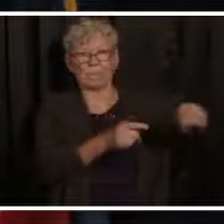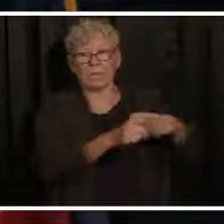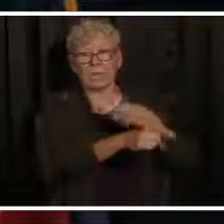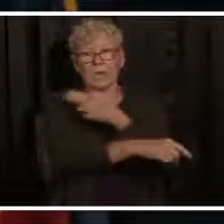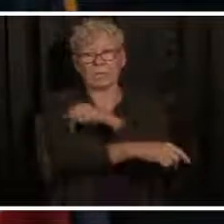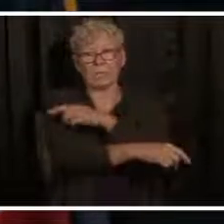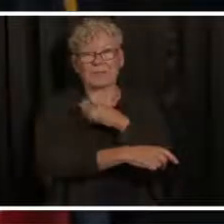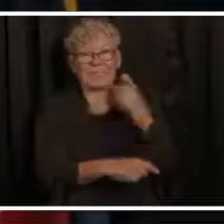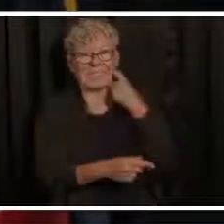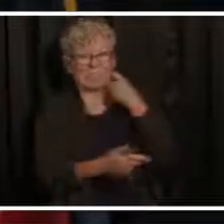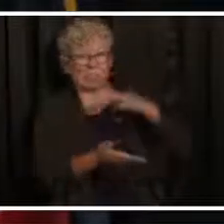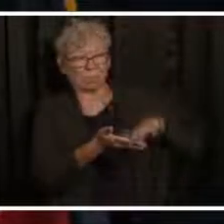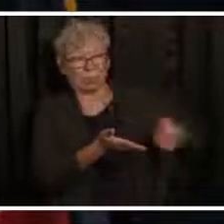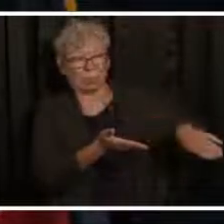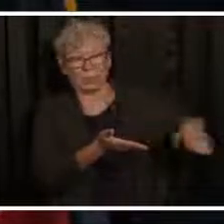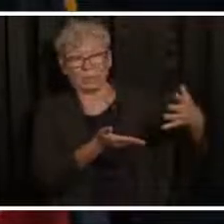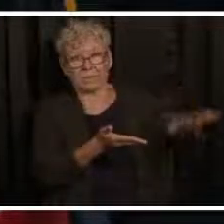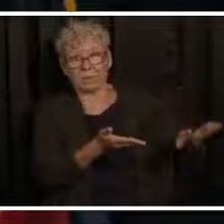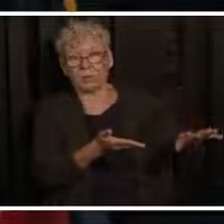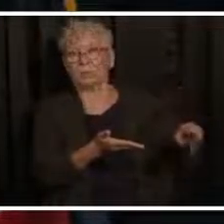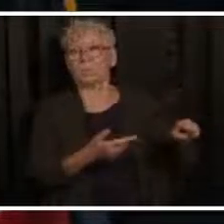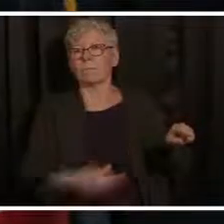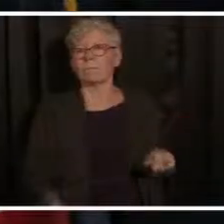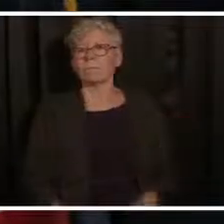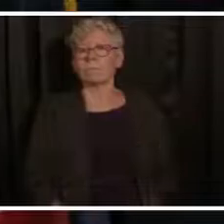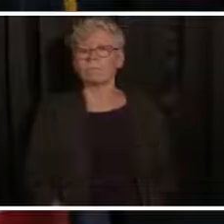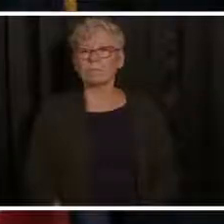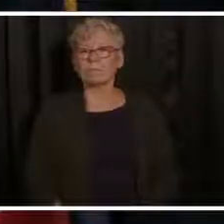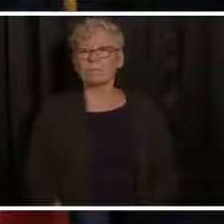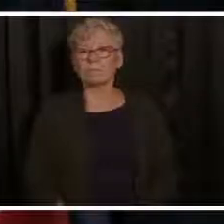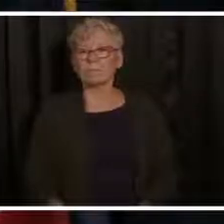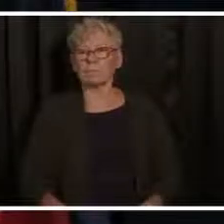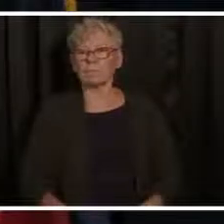positivity rate uh Seven-day average is 3.7% is 3.8% today.